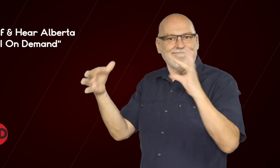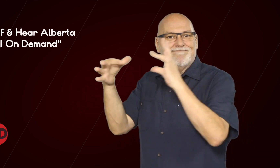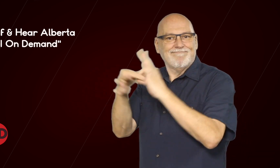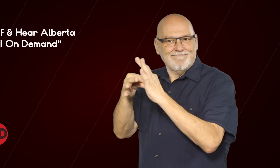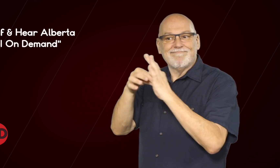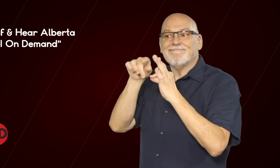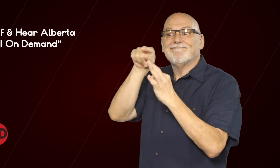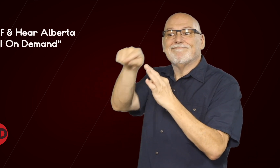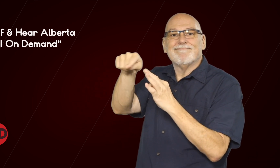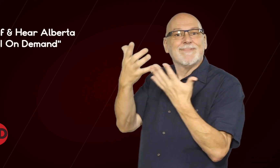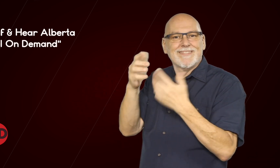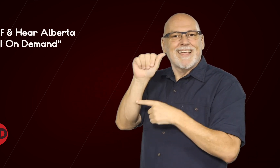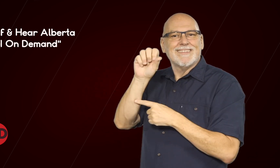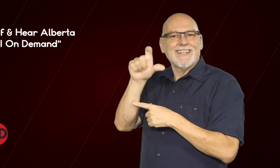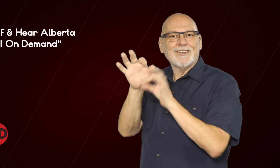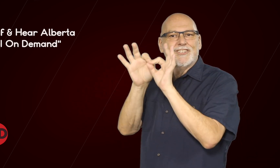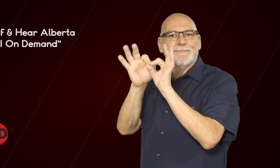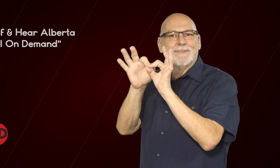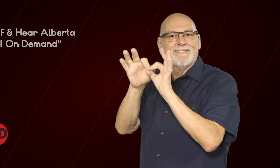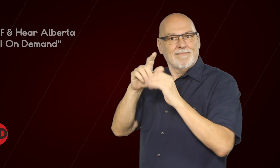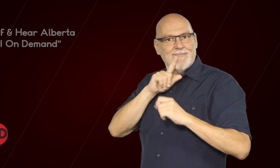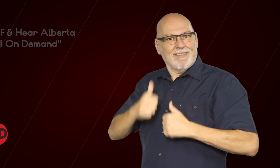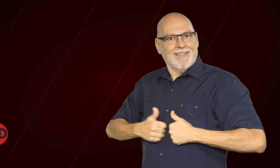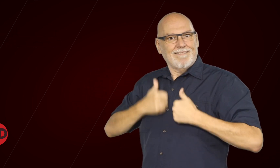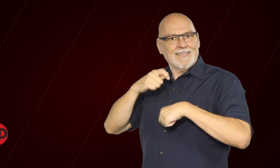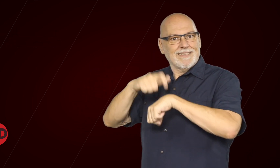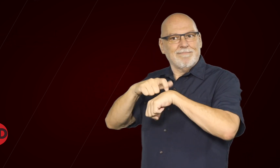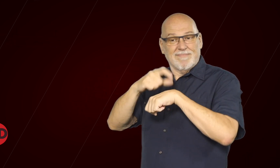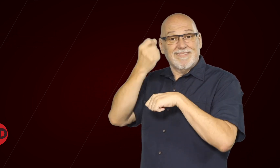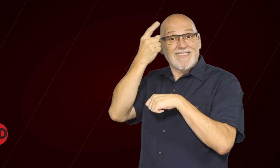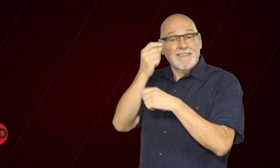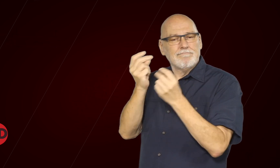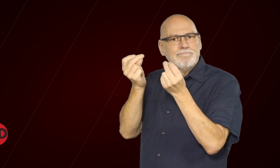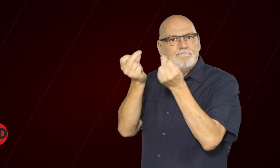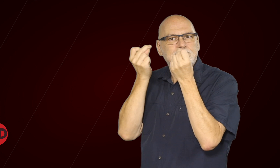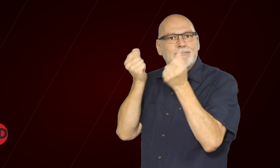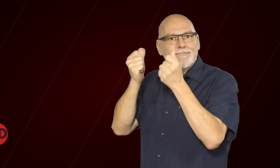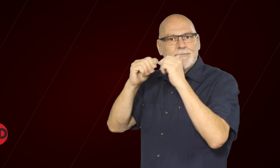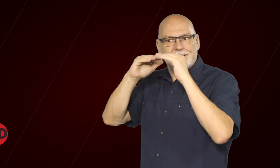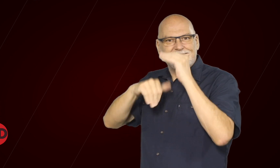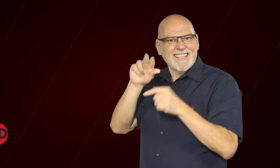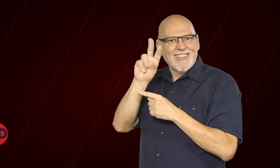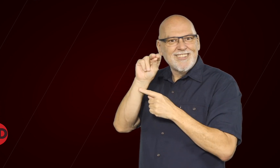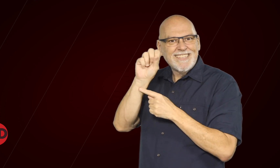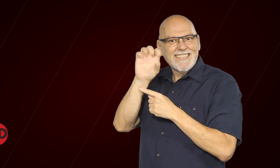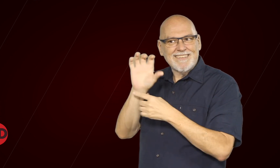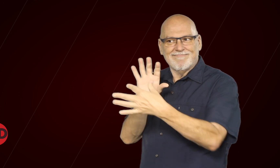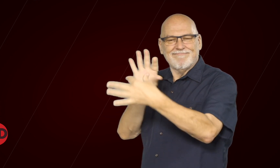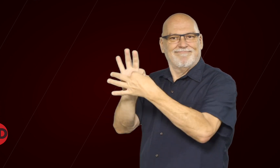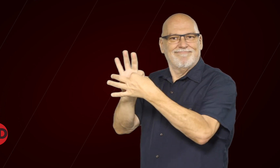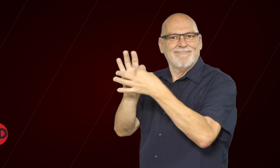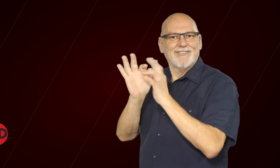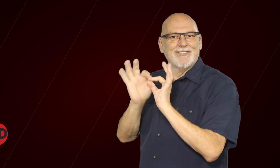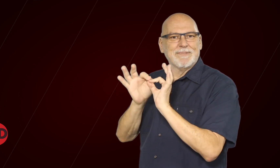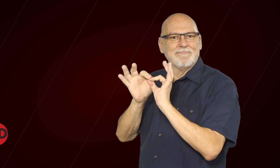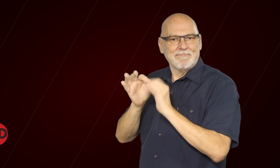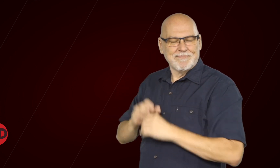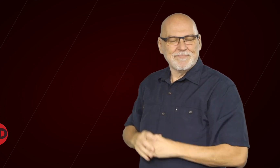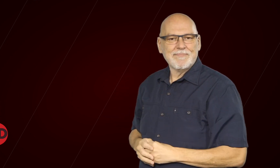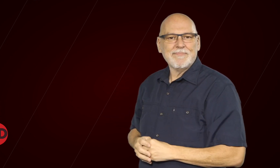in real-time, within 30 seconds. DeafDots spoke to a representative